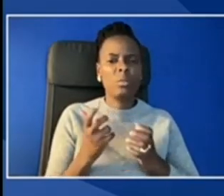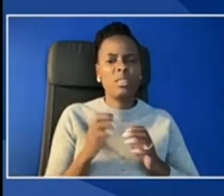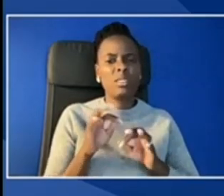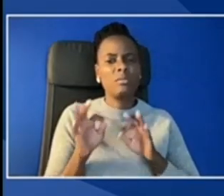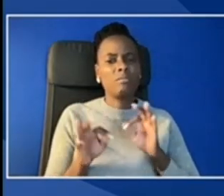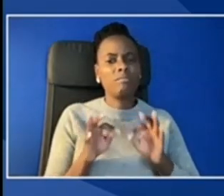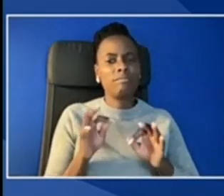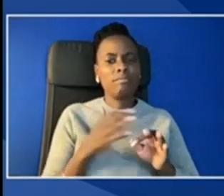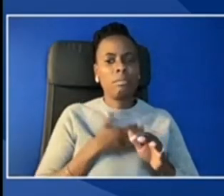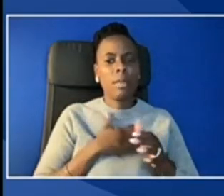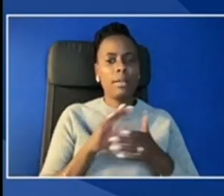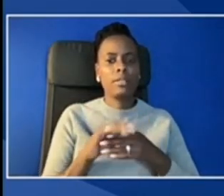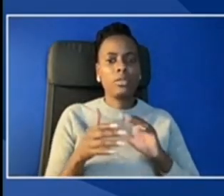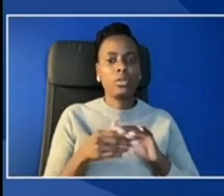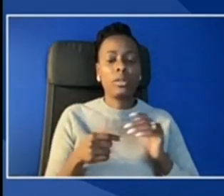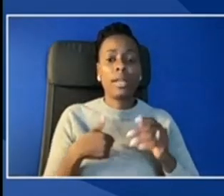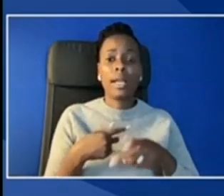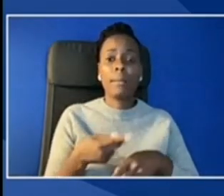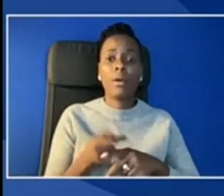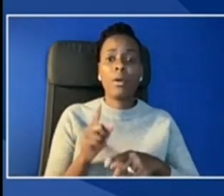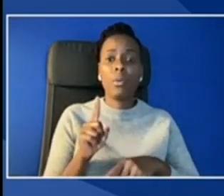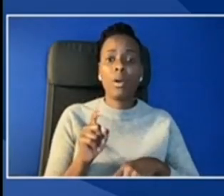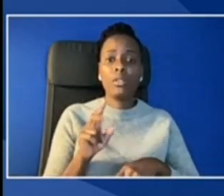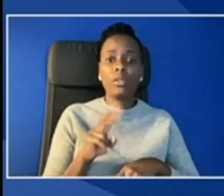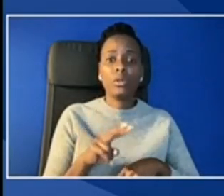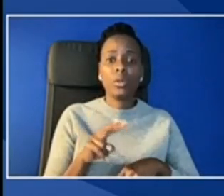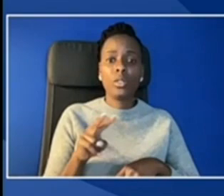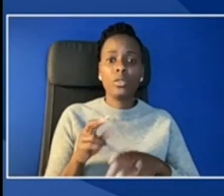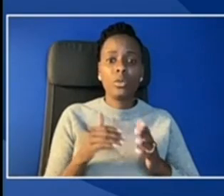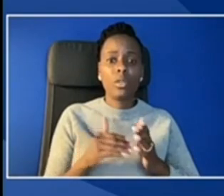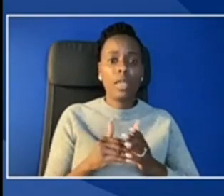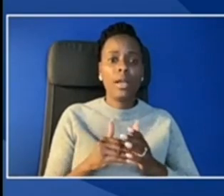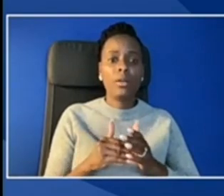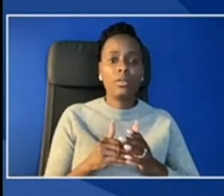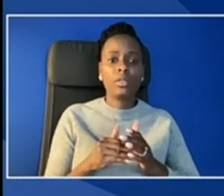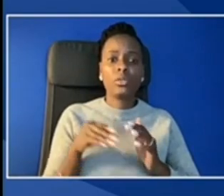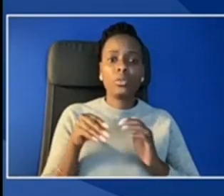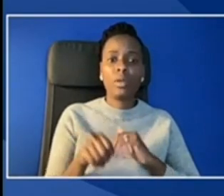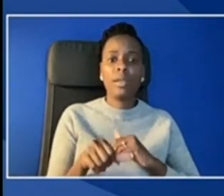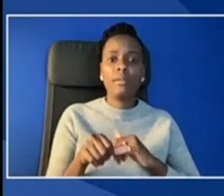I borrowed $122,000 to finance my undergraduate, but mostly my graduate